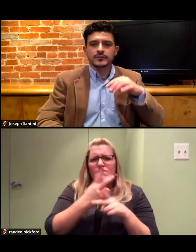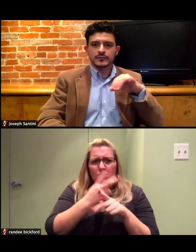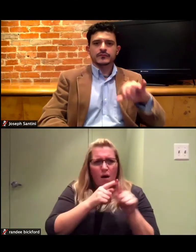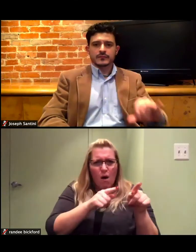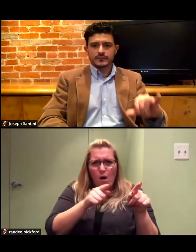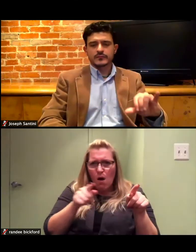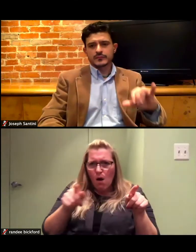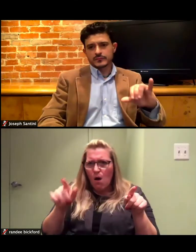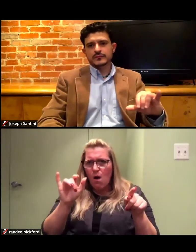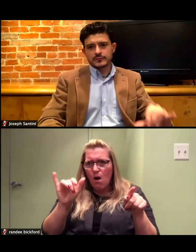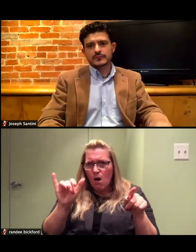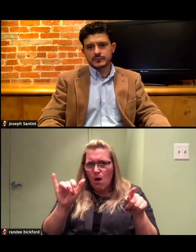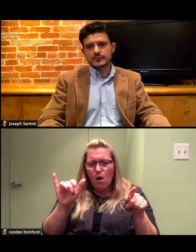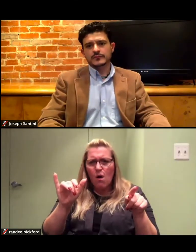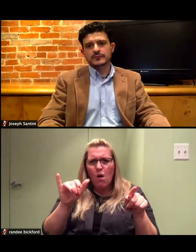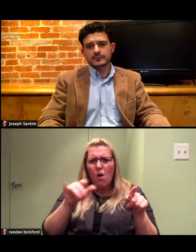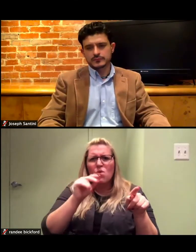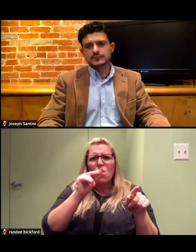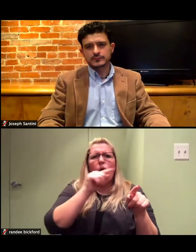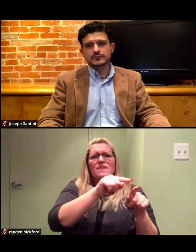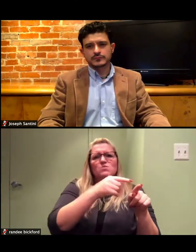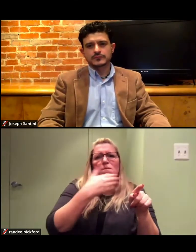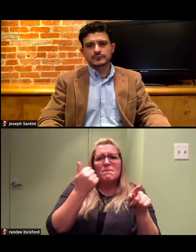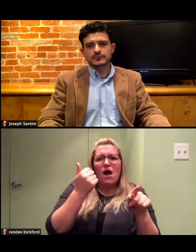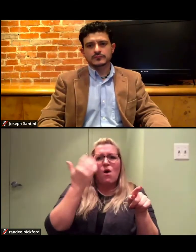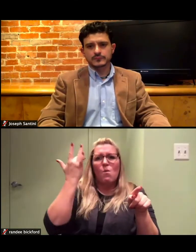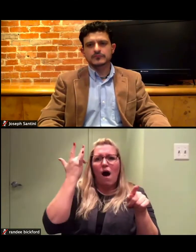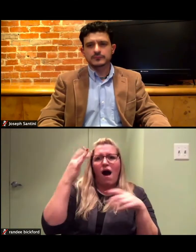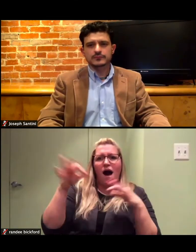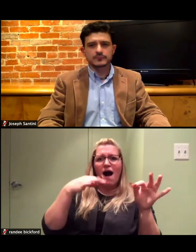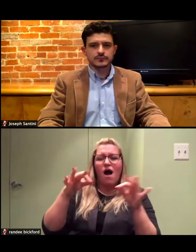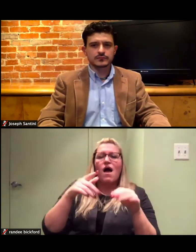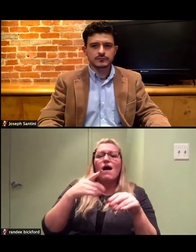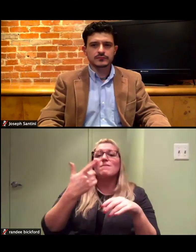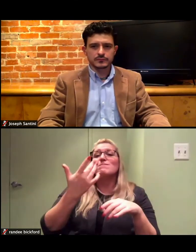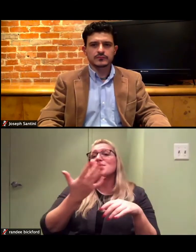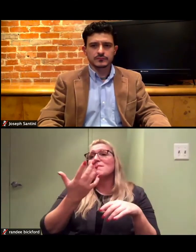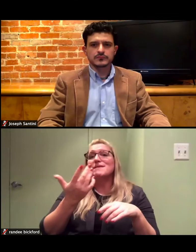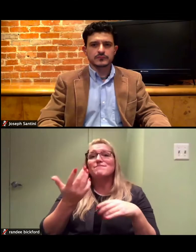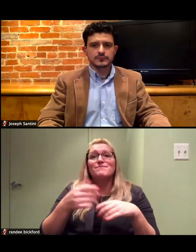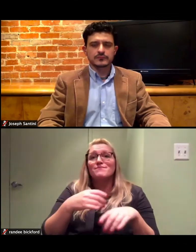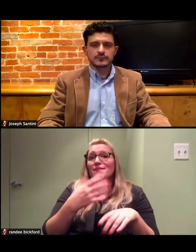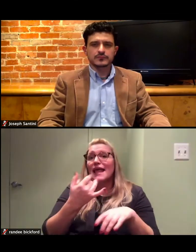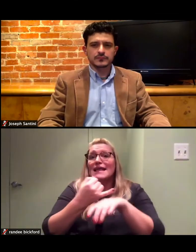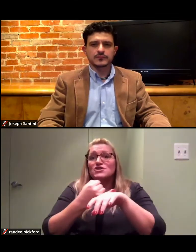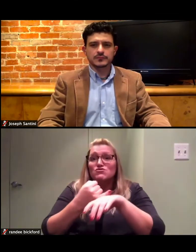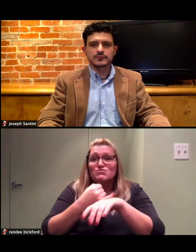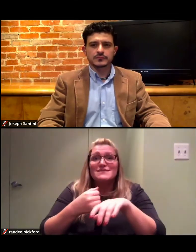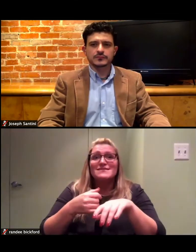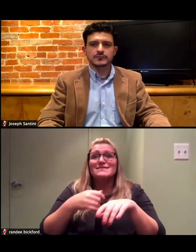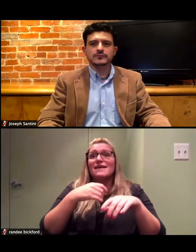compared to other ones and the students had to figure out one is better and why it's better.